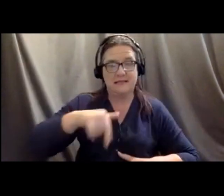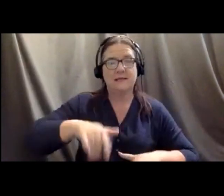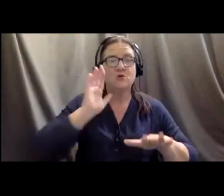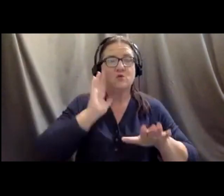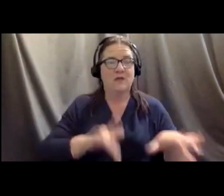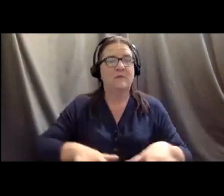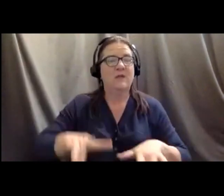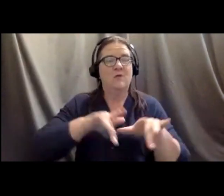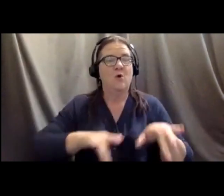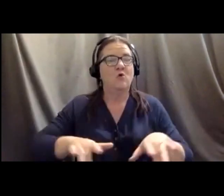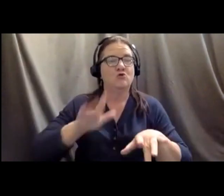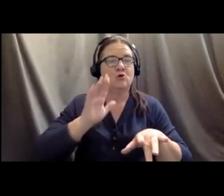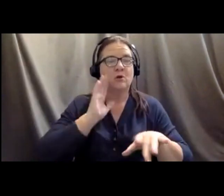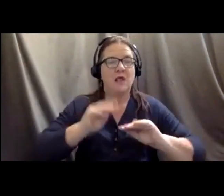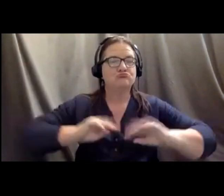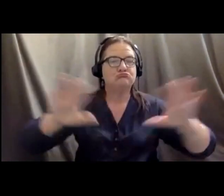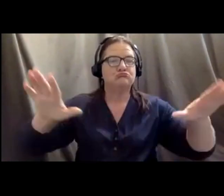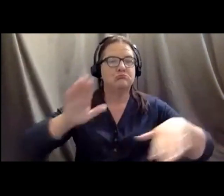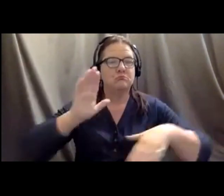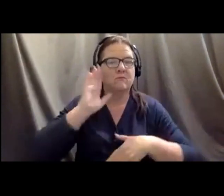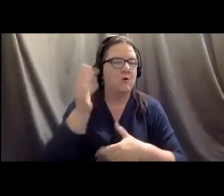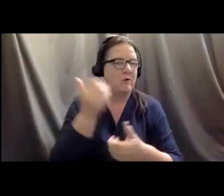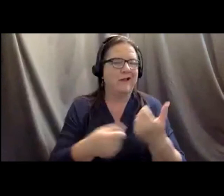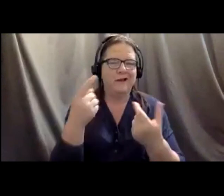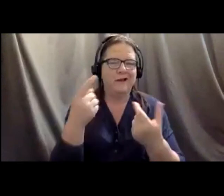And broadcast for anyone to watch.